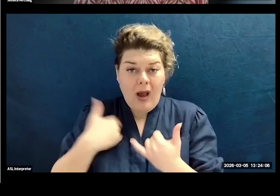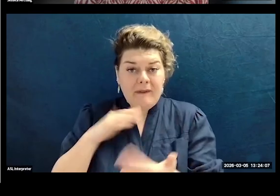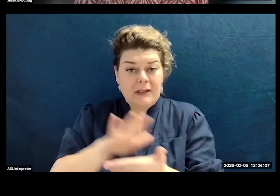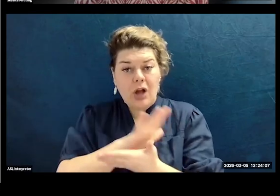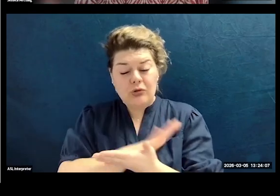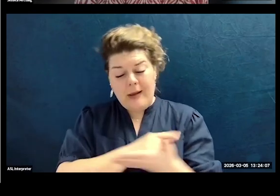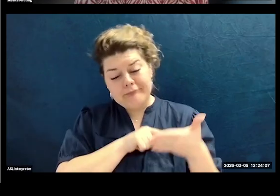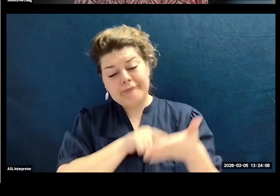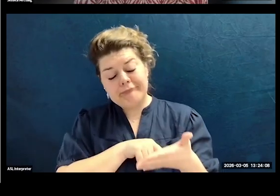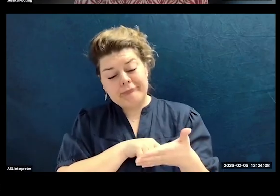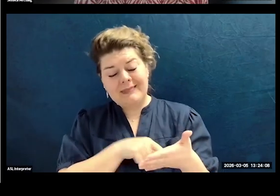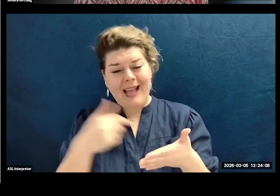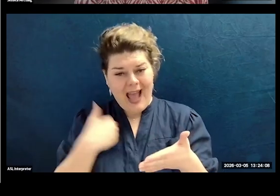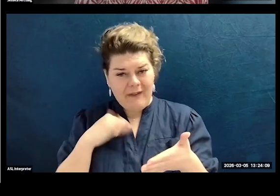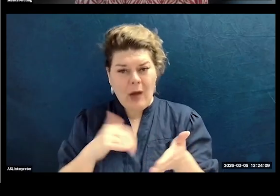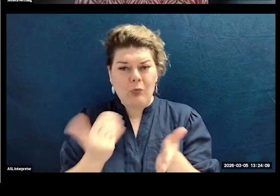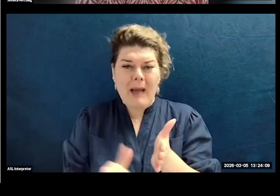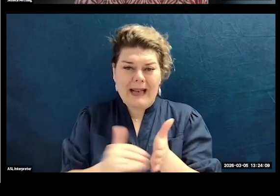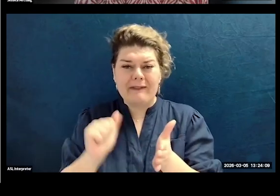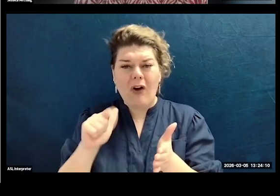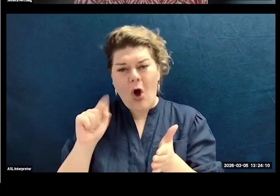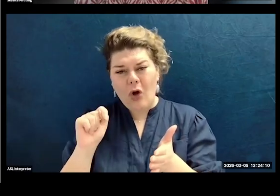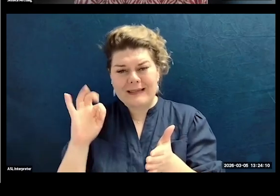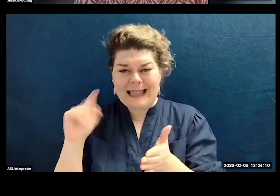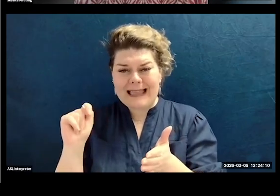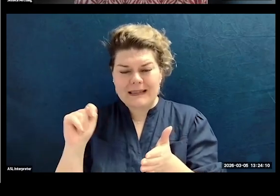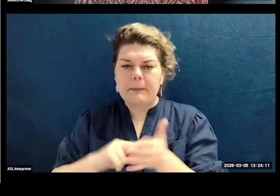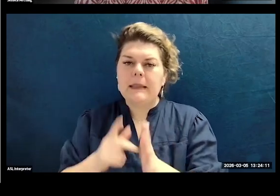that has repetitive alt text, so it's repeating information